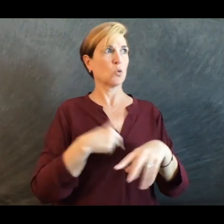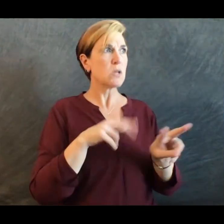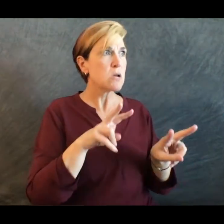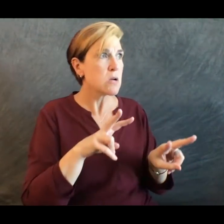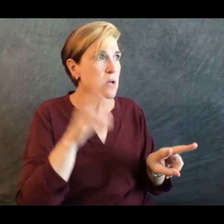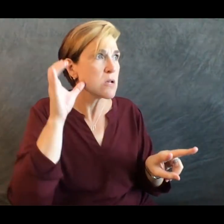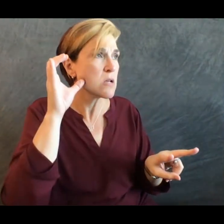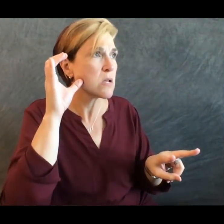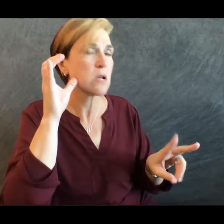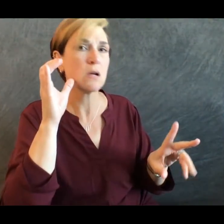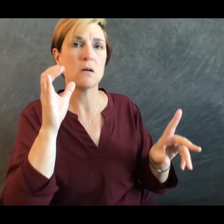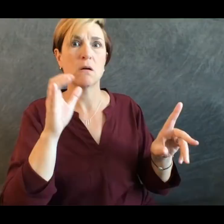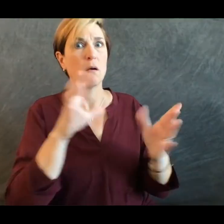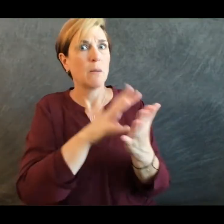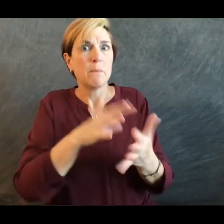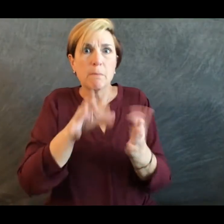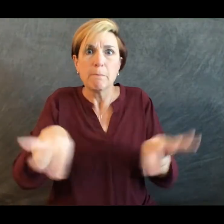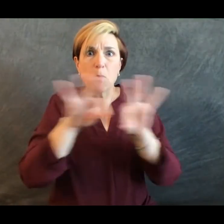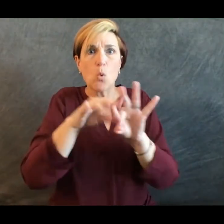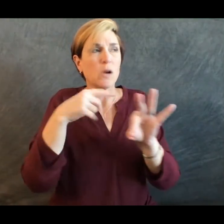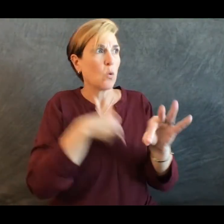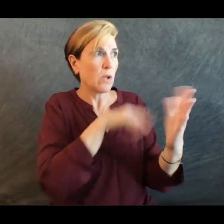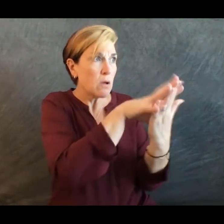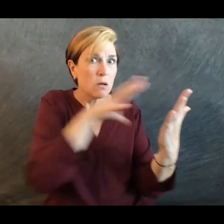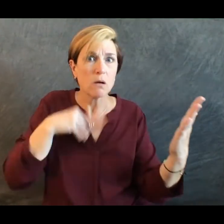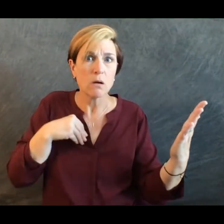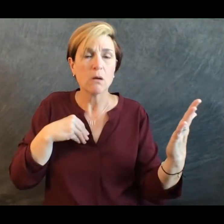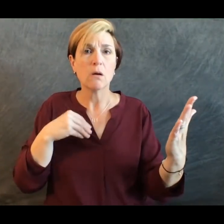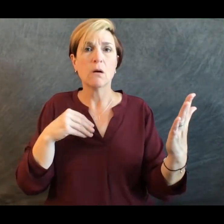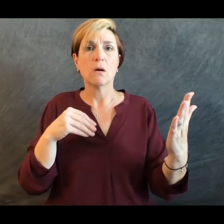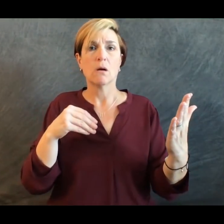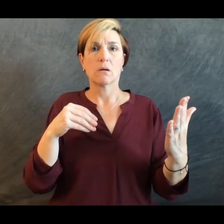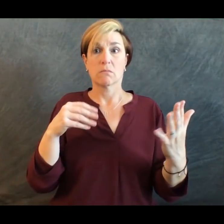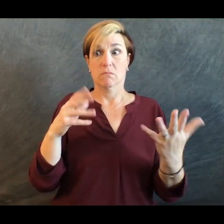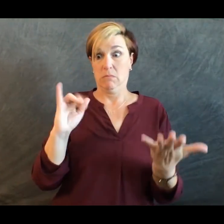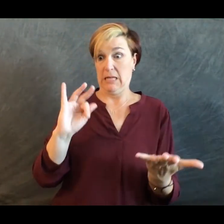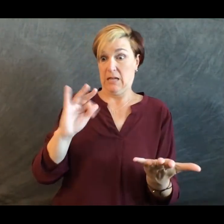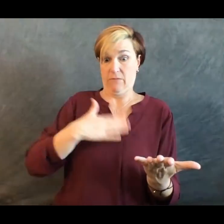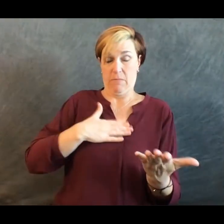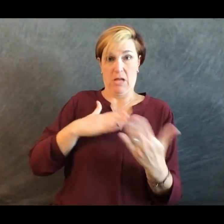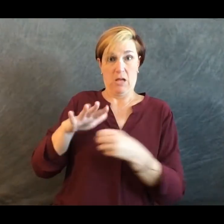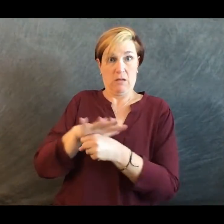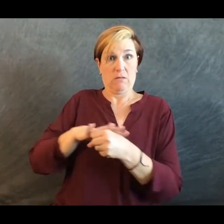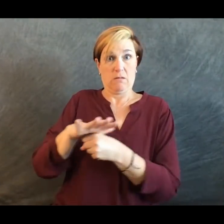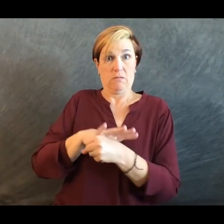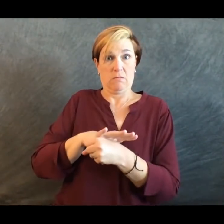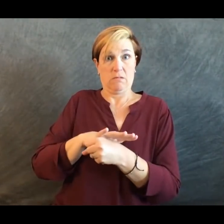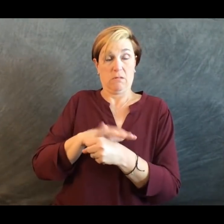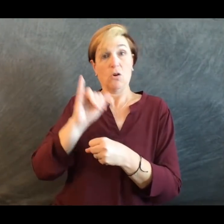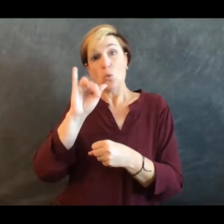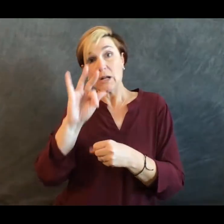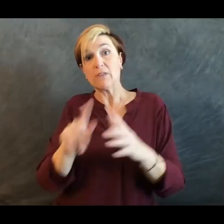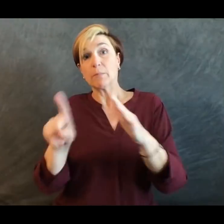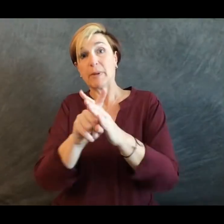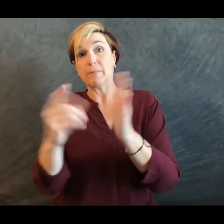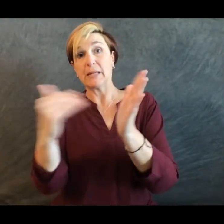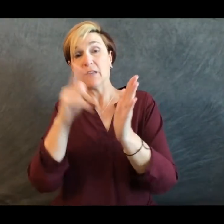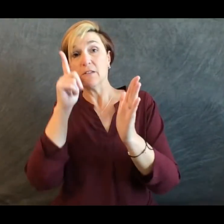they did that what the timing was in case we ever have to face this issue in the future Thank You mr. president